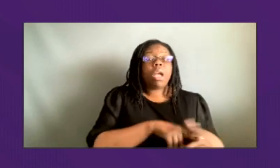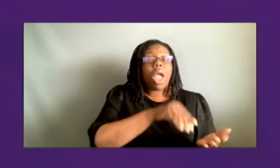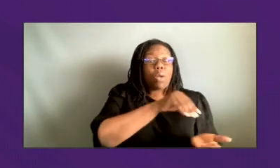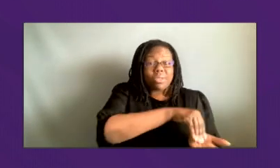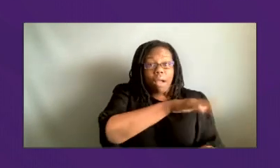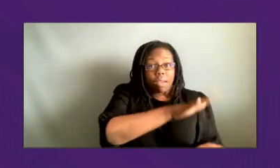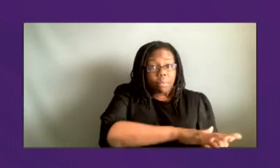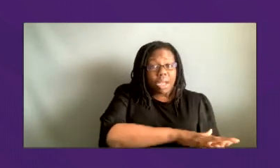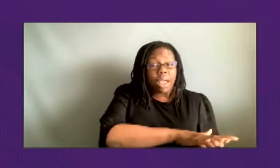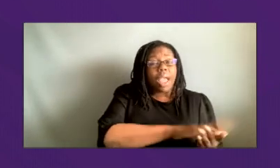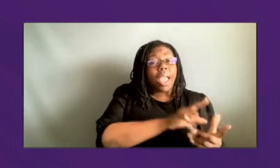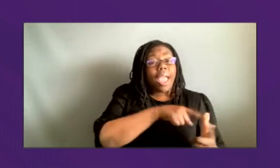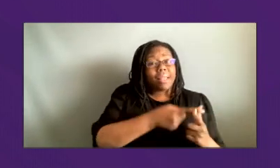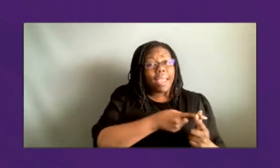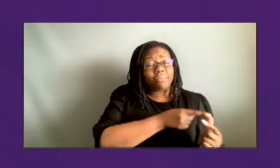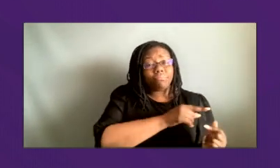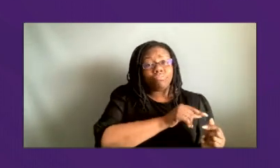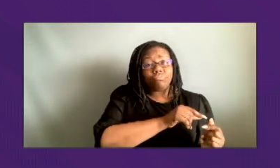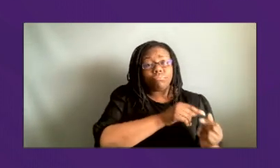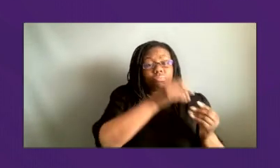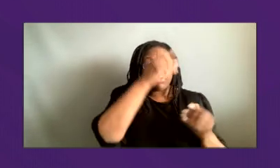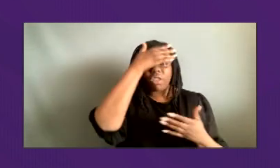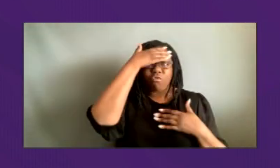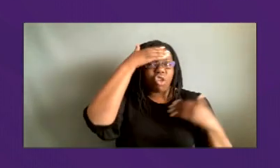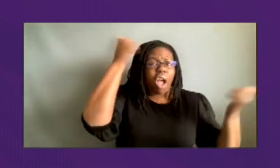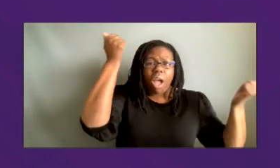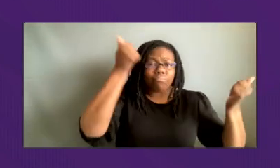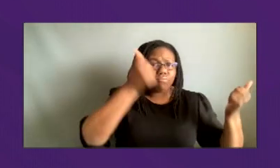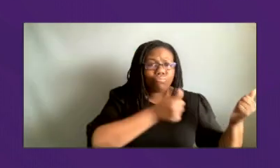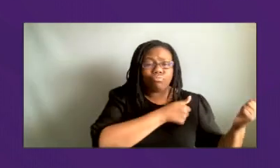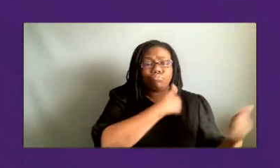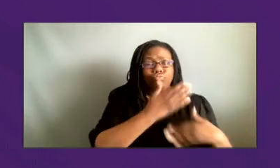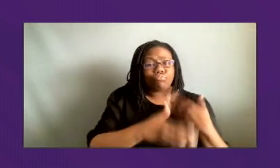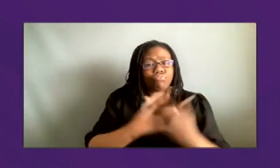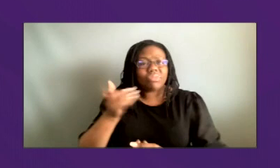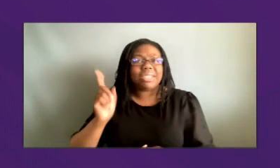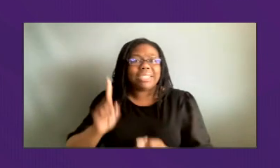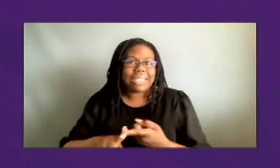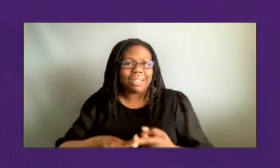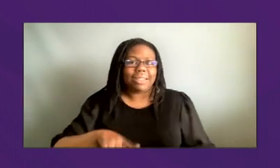Playing this video for students is a great springboard to spur conversation and idea sharing,